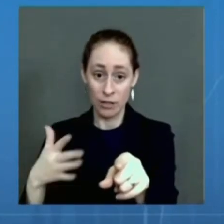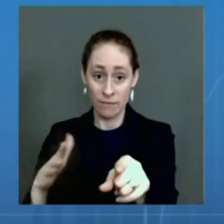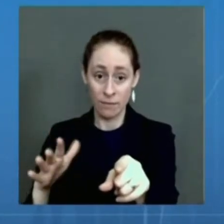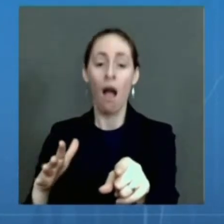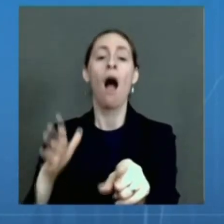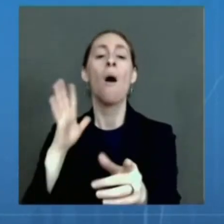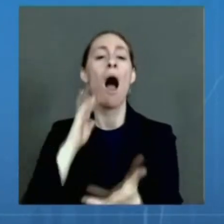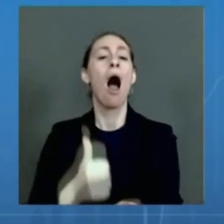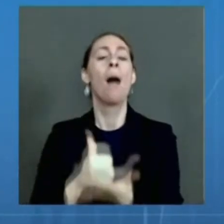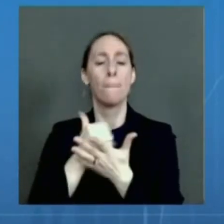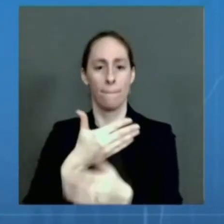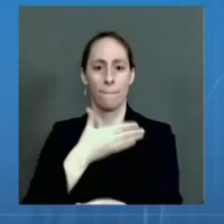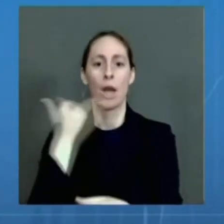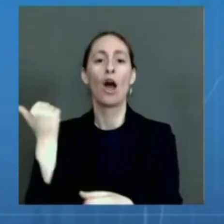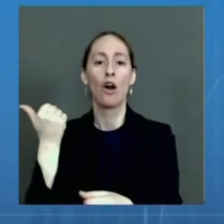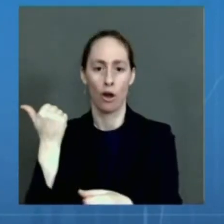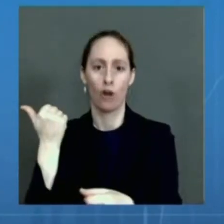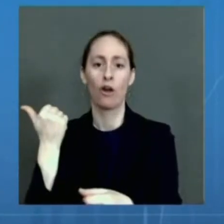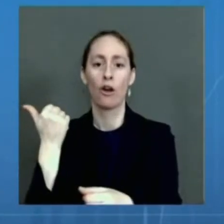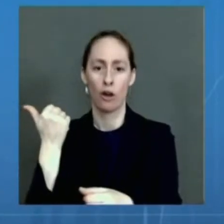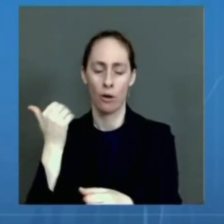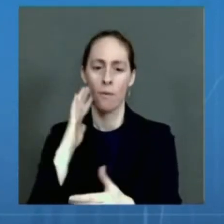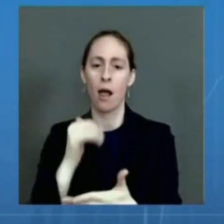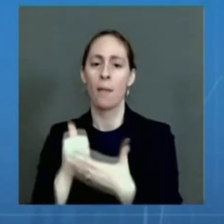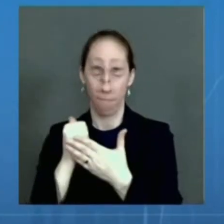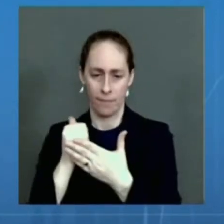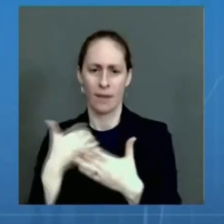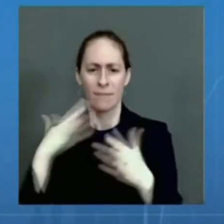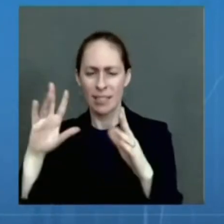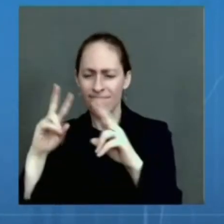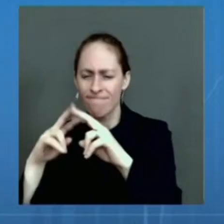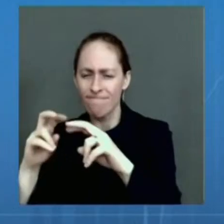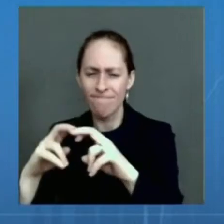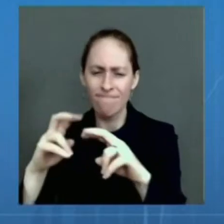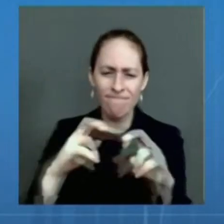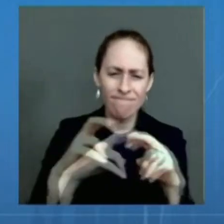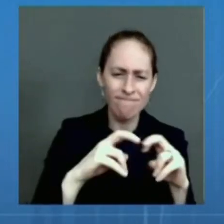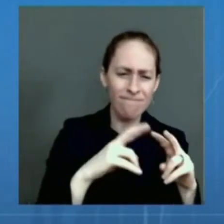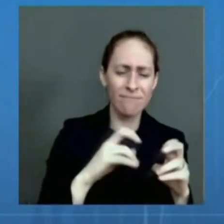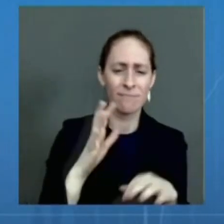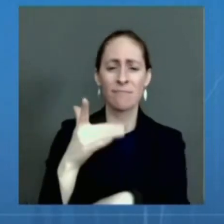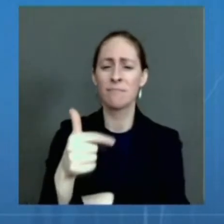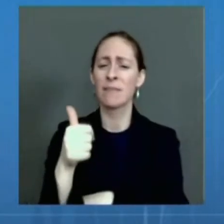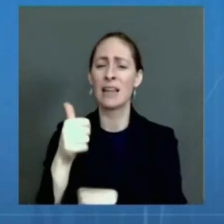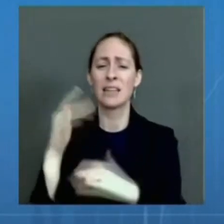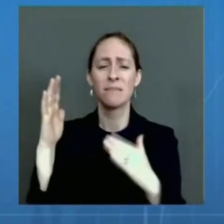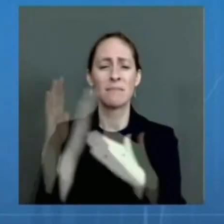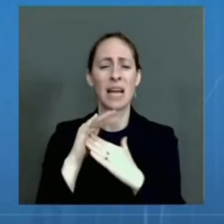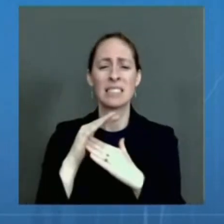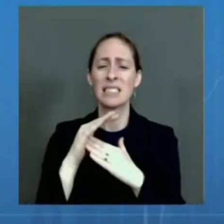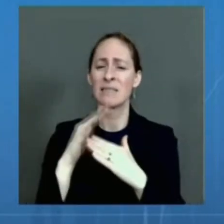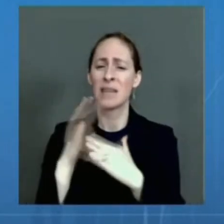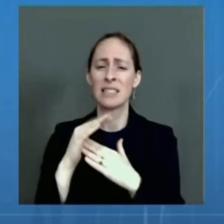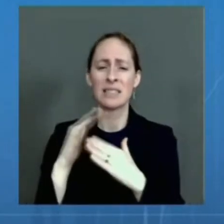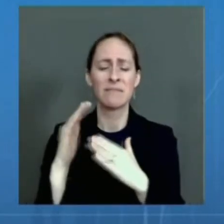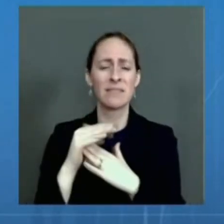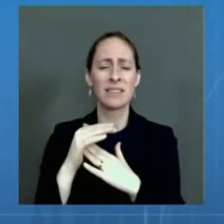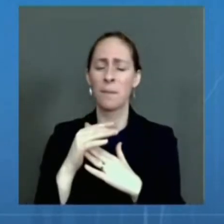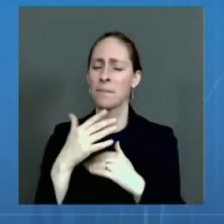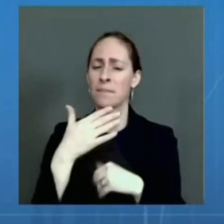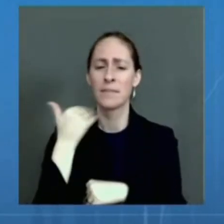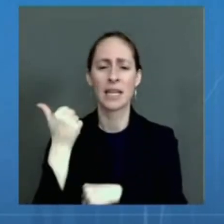SHOWN YOU IN THE PREVIOUS FIVE